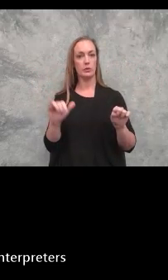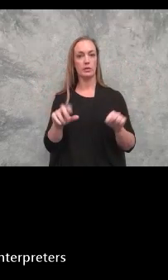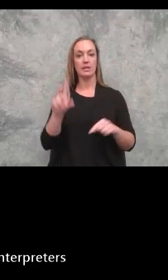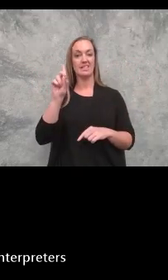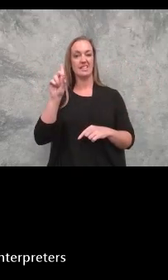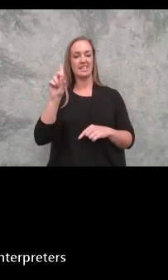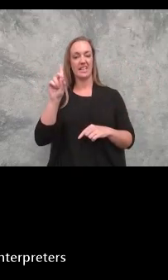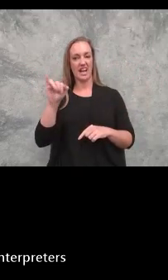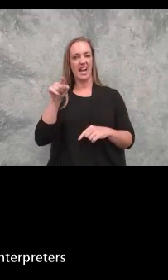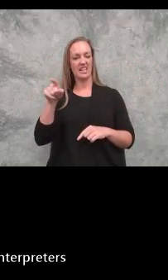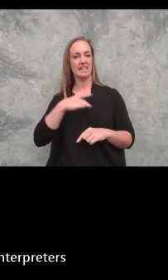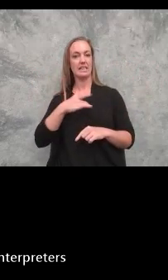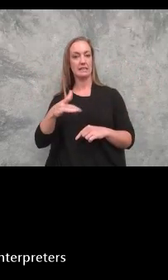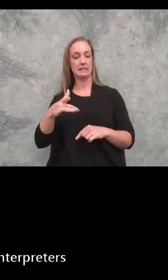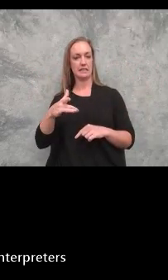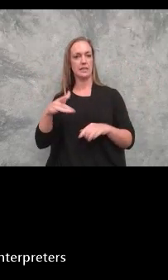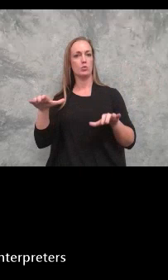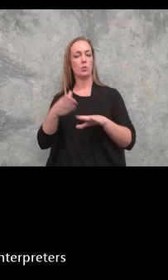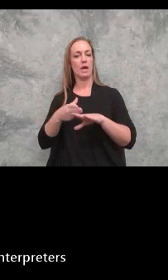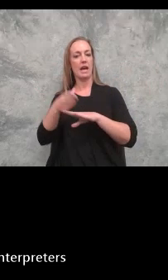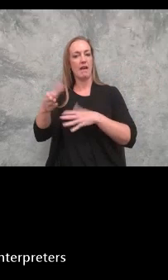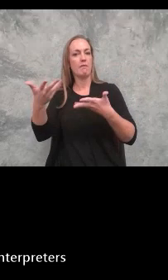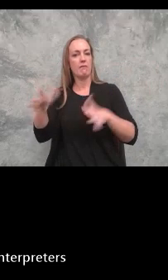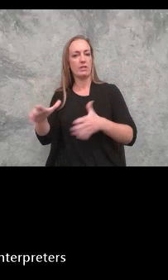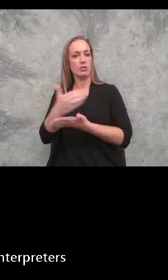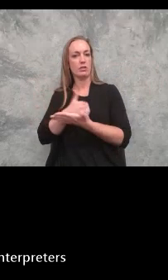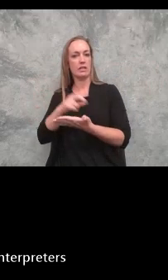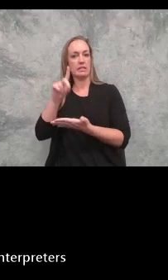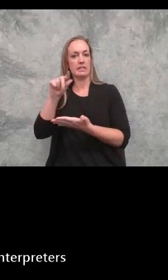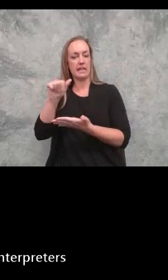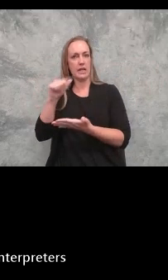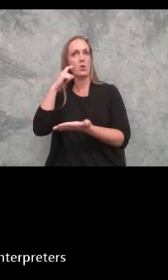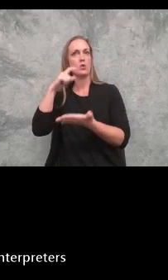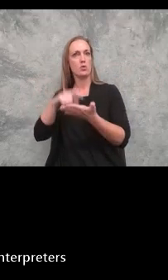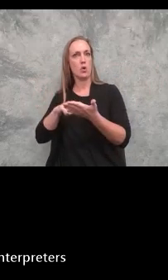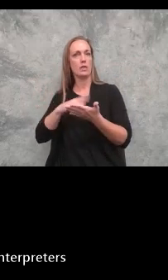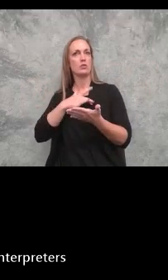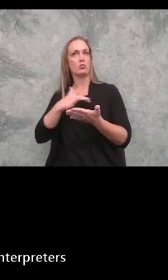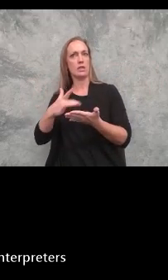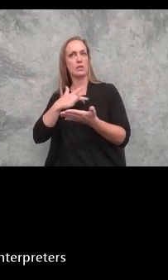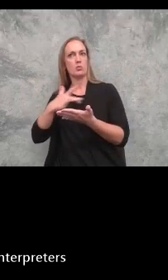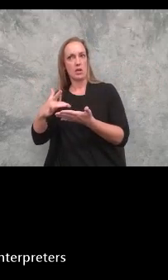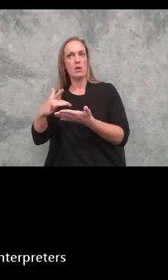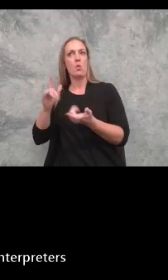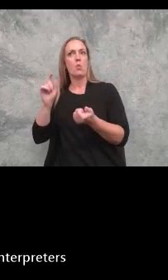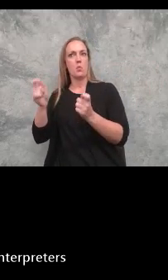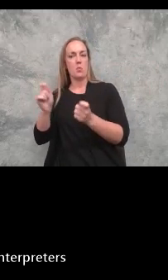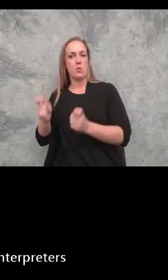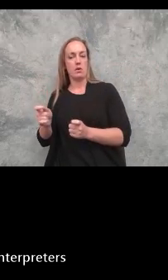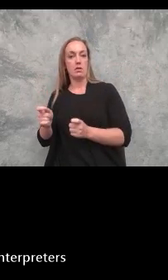usually done after data is collected and trends are noticed, while UDL is used to